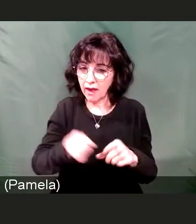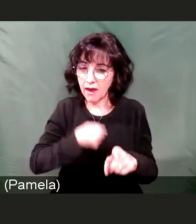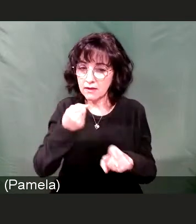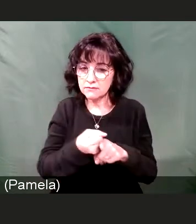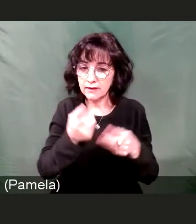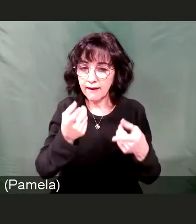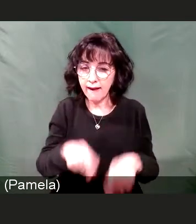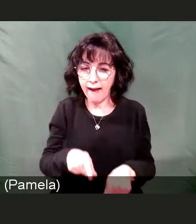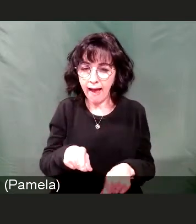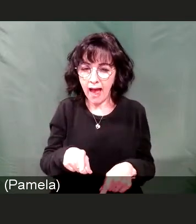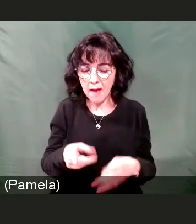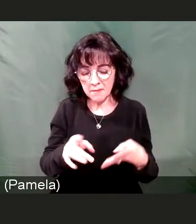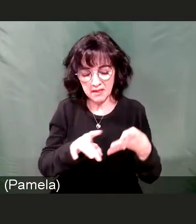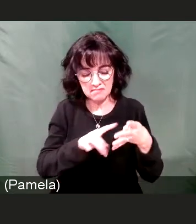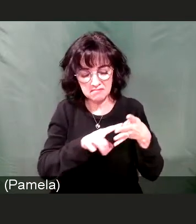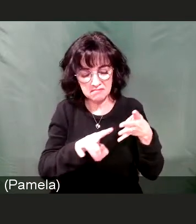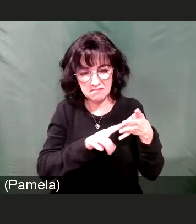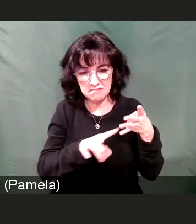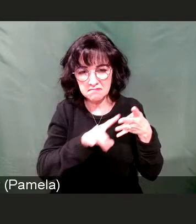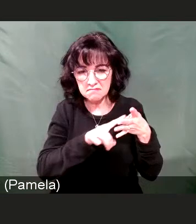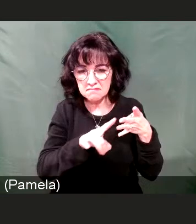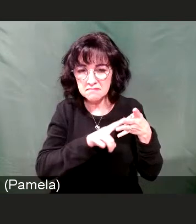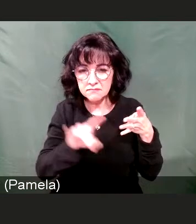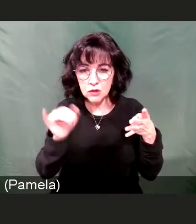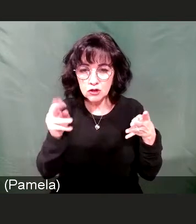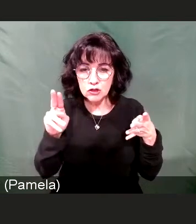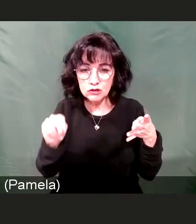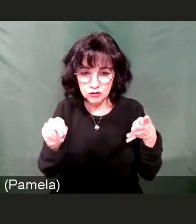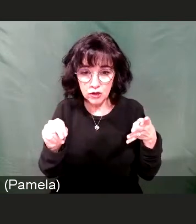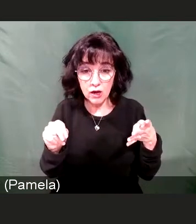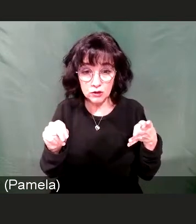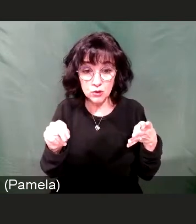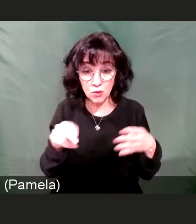where there is over 470 patients hospitalized